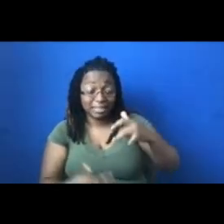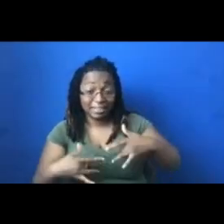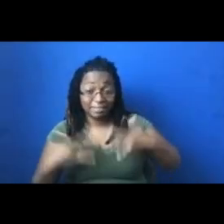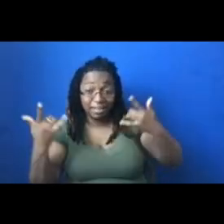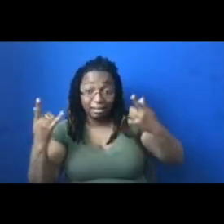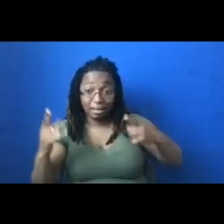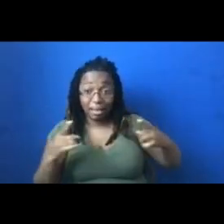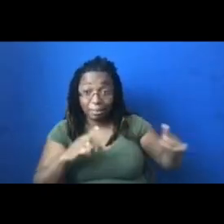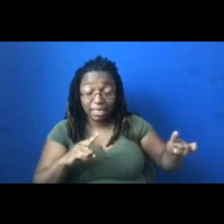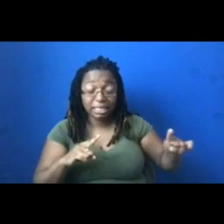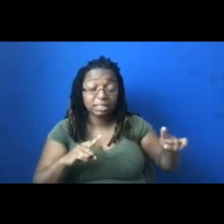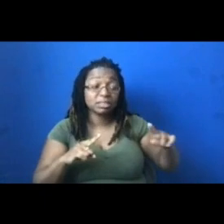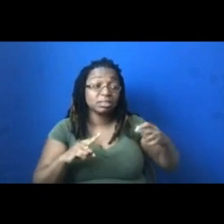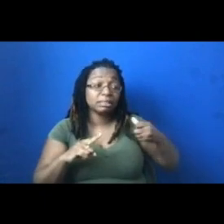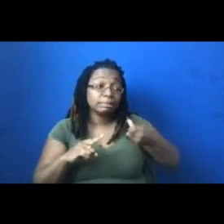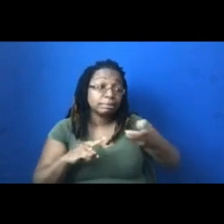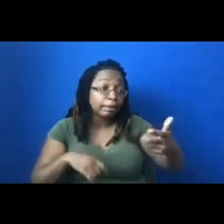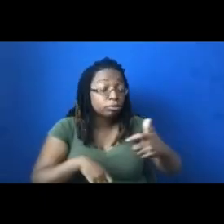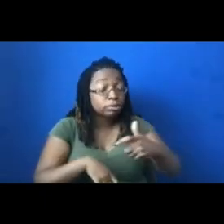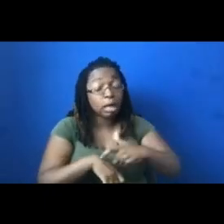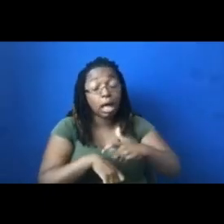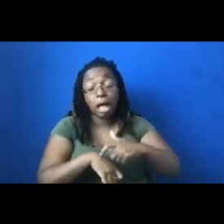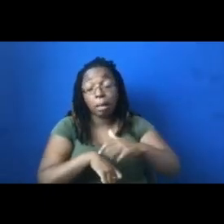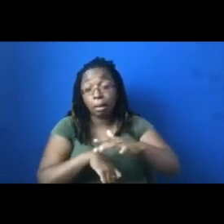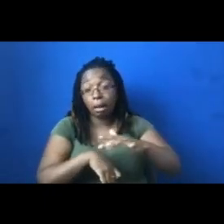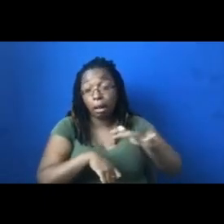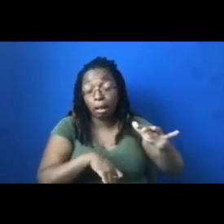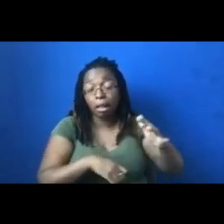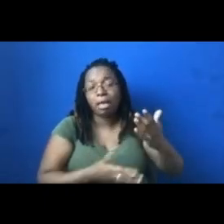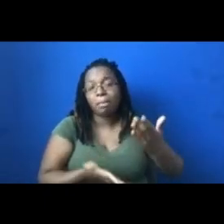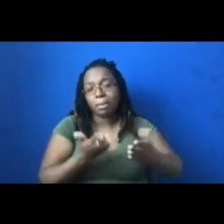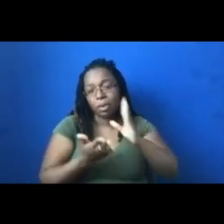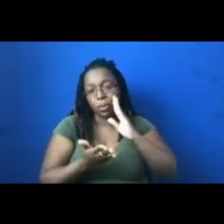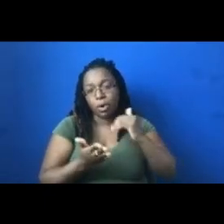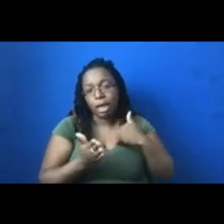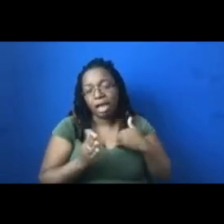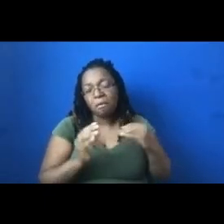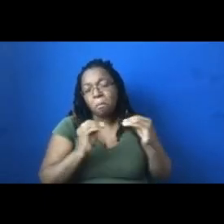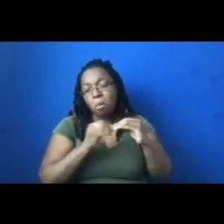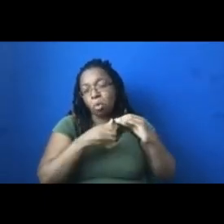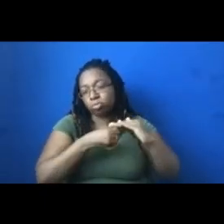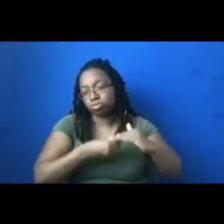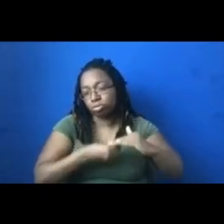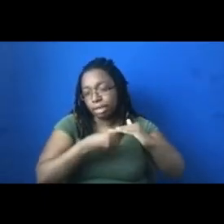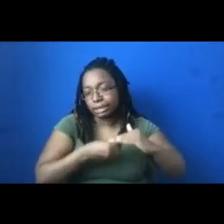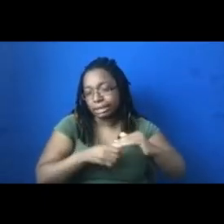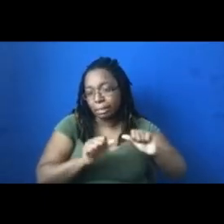multiple times, there may be long term stress and degradation